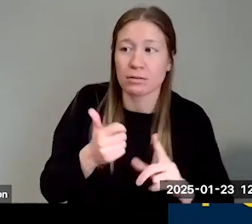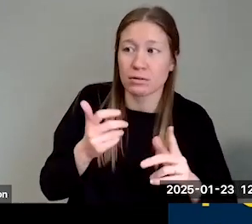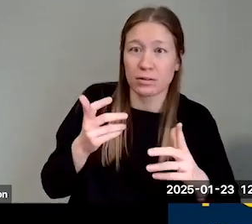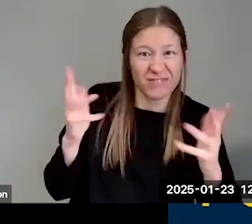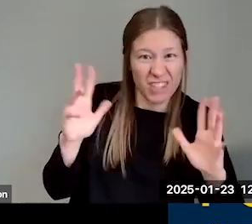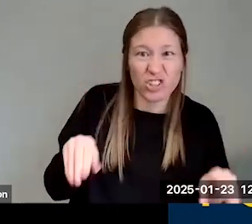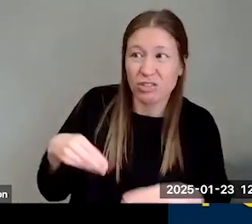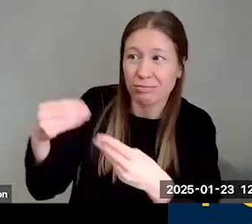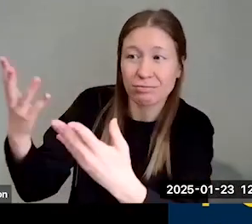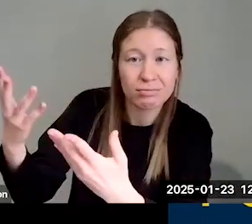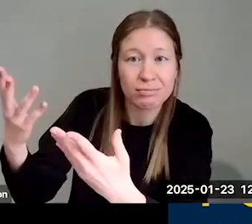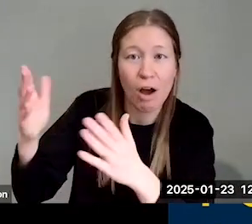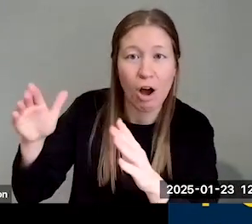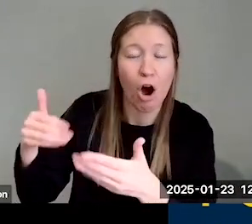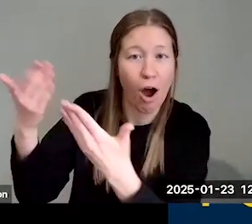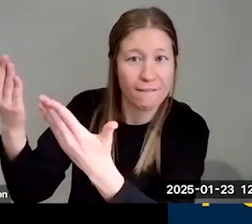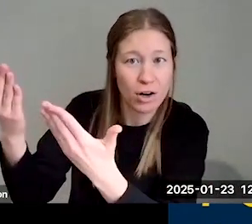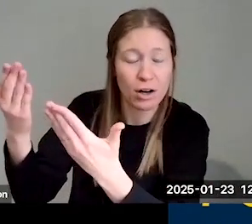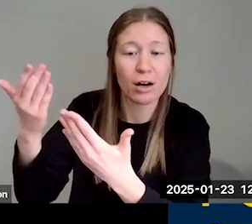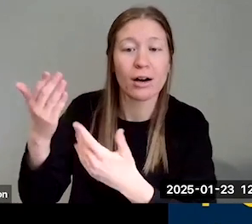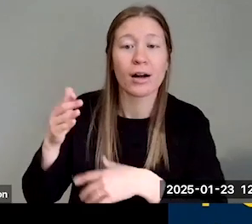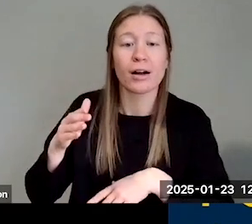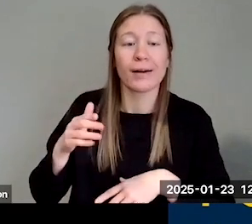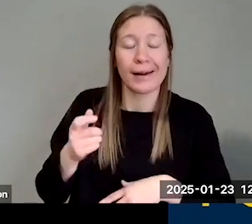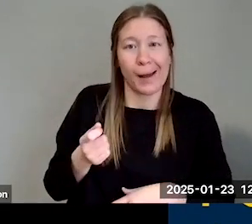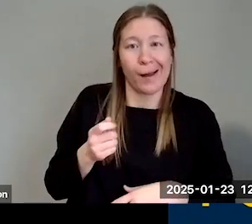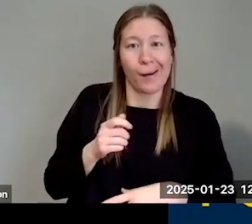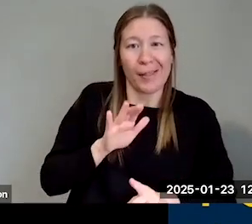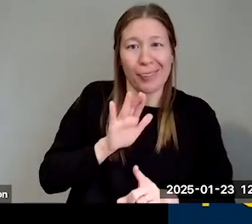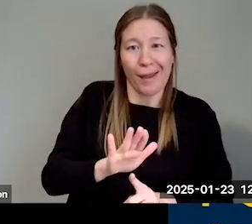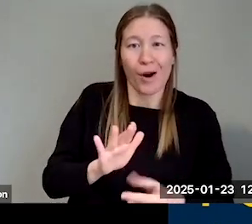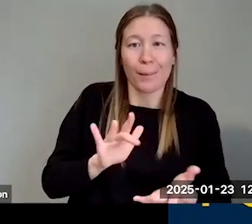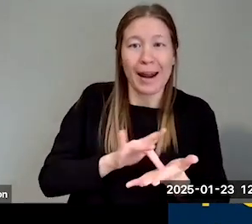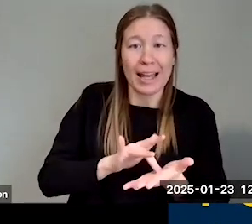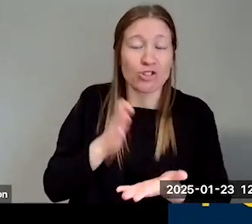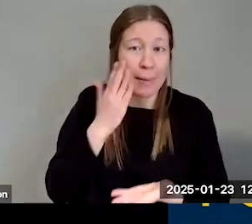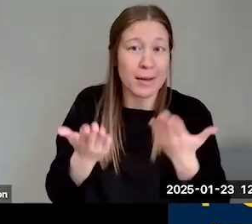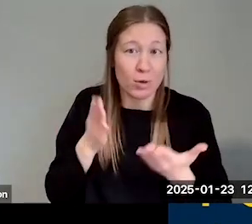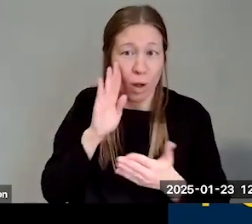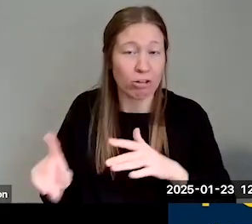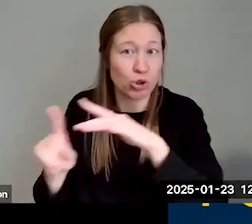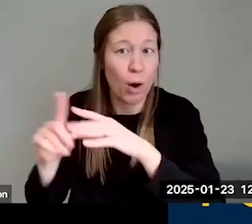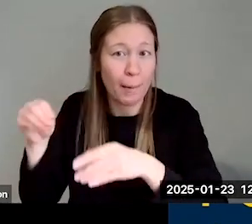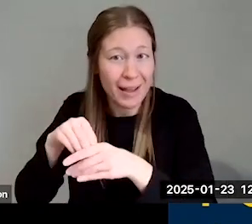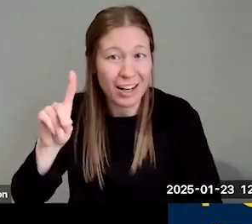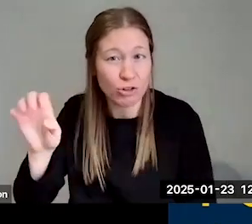takes medication that might show up for their disability, they may need to disclose to Ensure